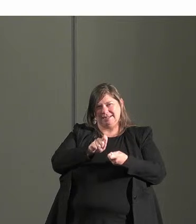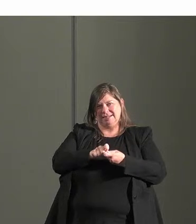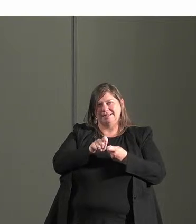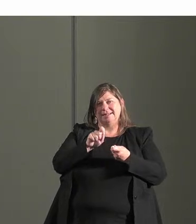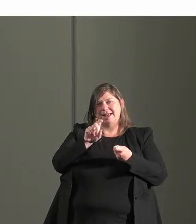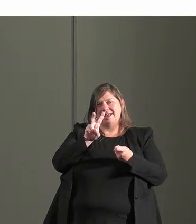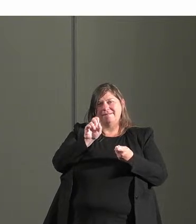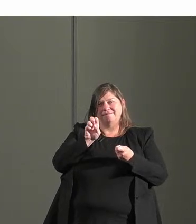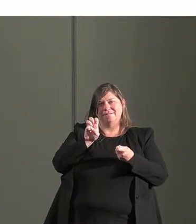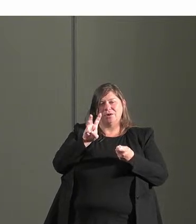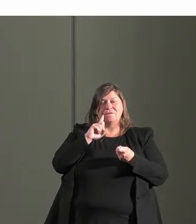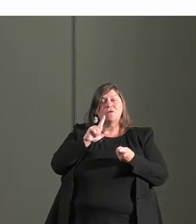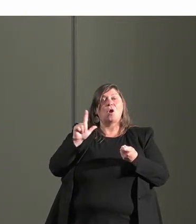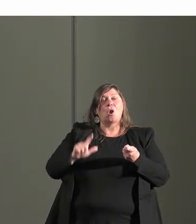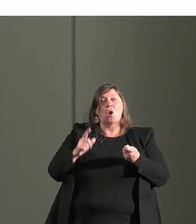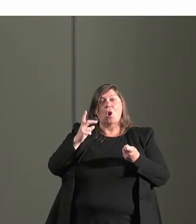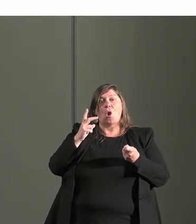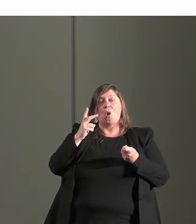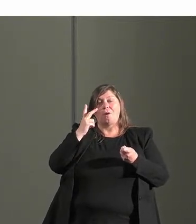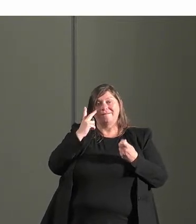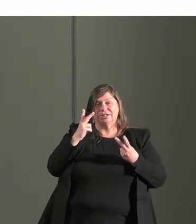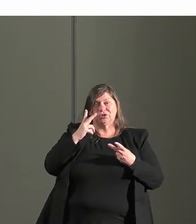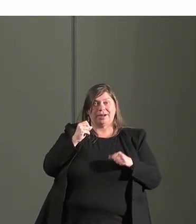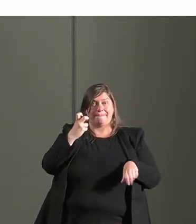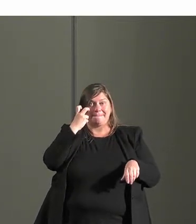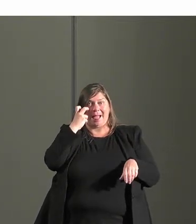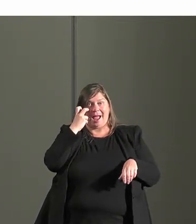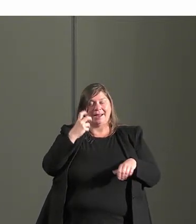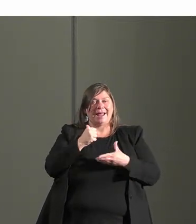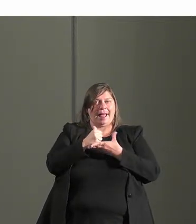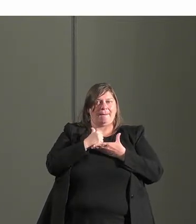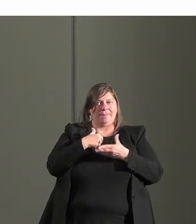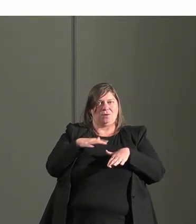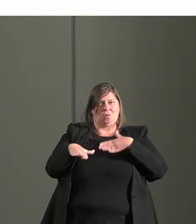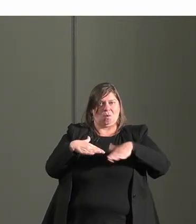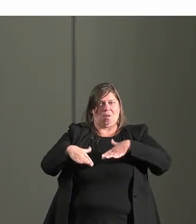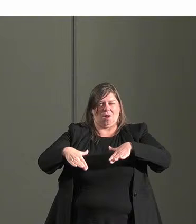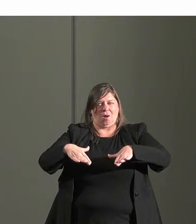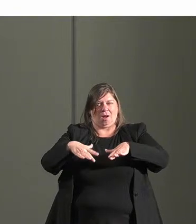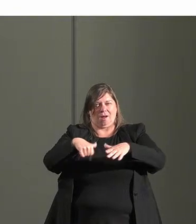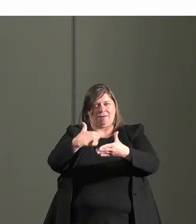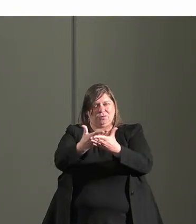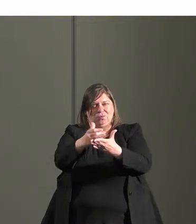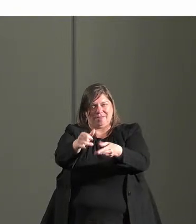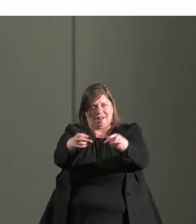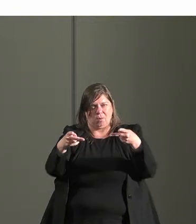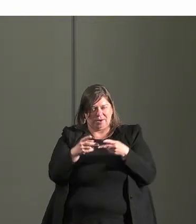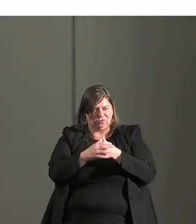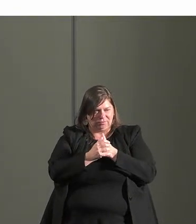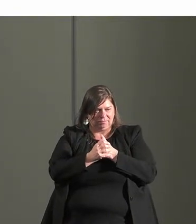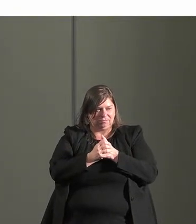of voice guidance for low blind and low-vision user as you walk